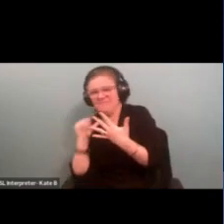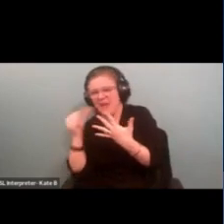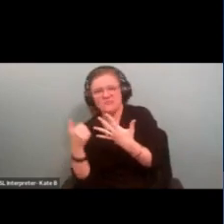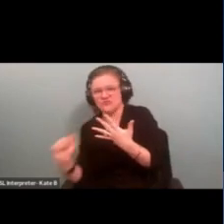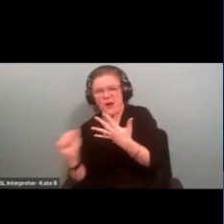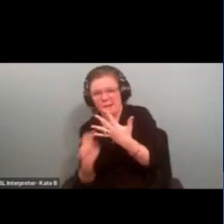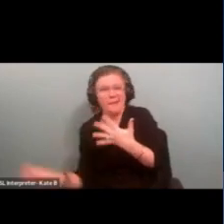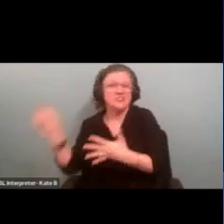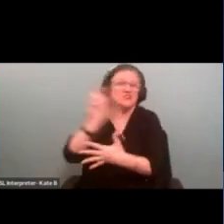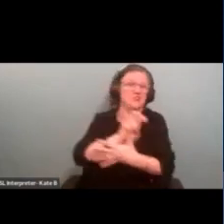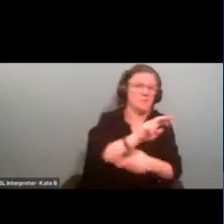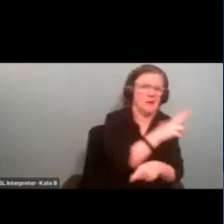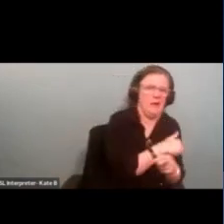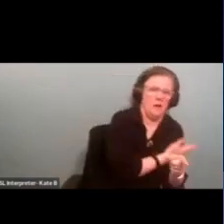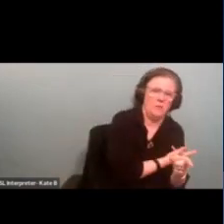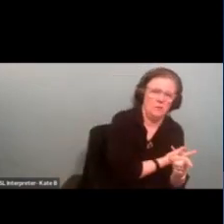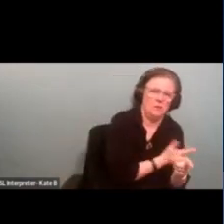often also included wraparound